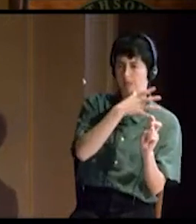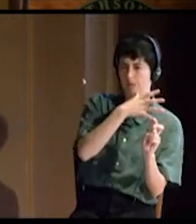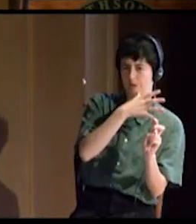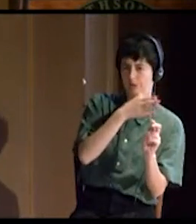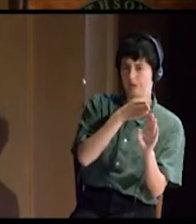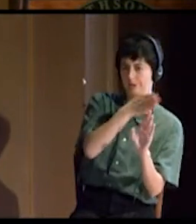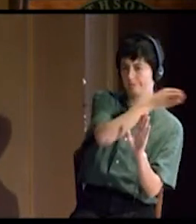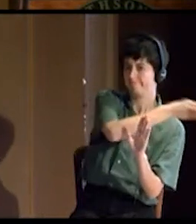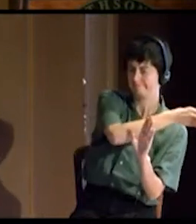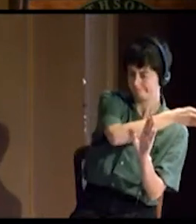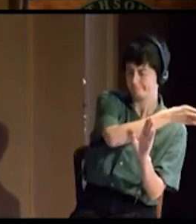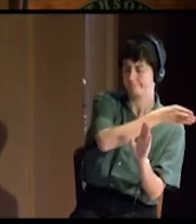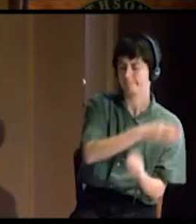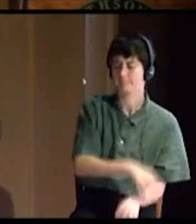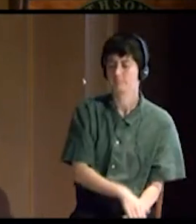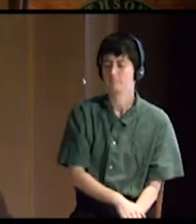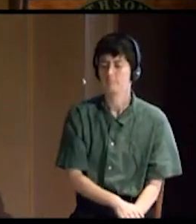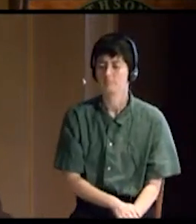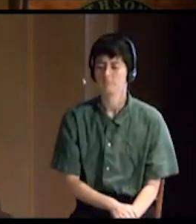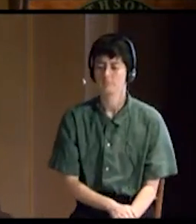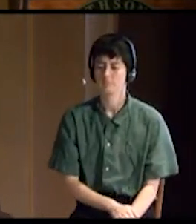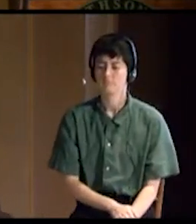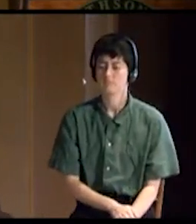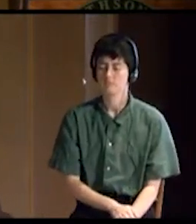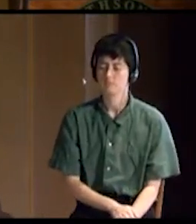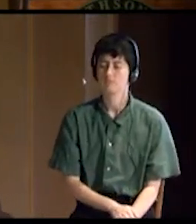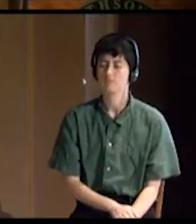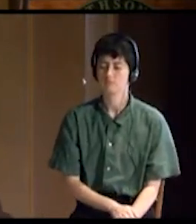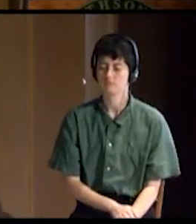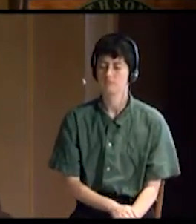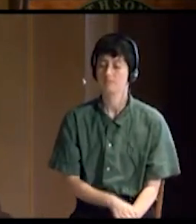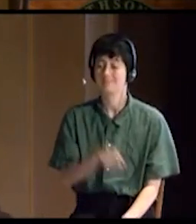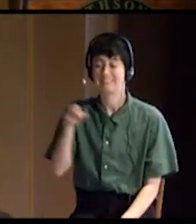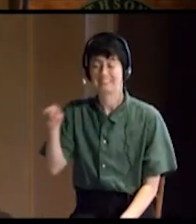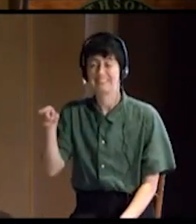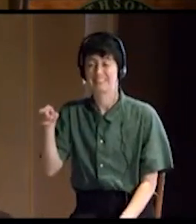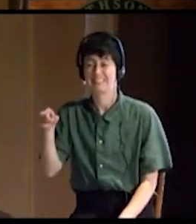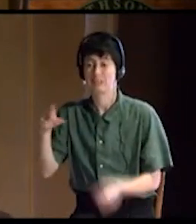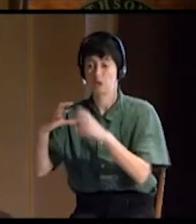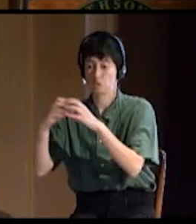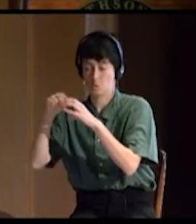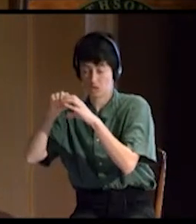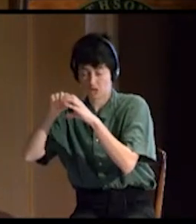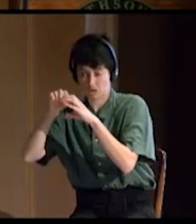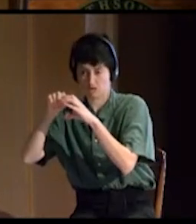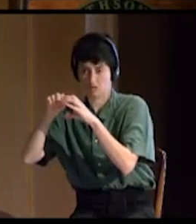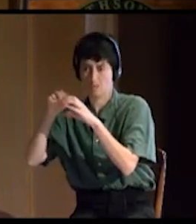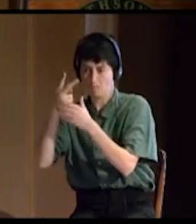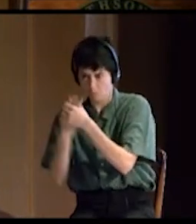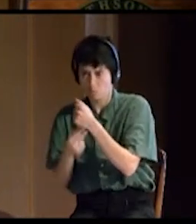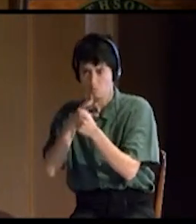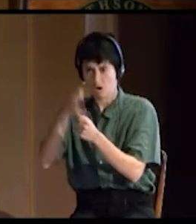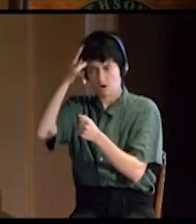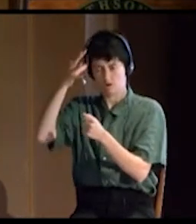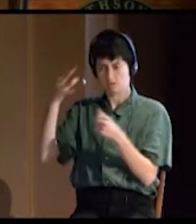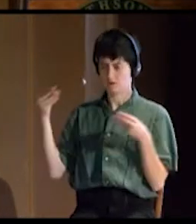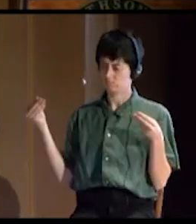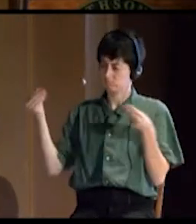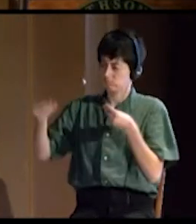because it has those genetic contributions from both parents. So what do we find in the evolutionary relationships?